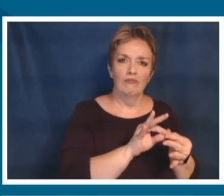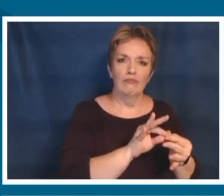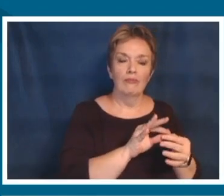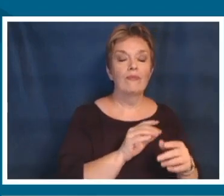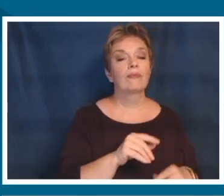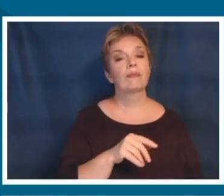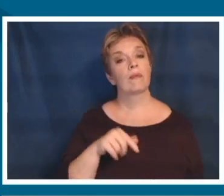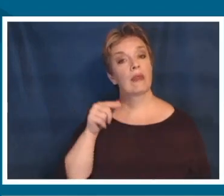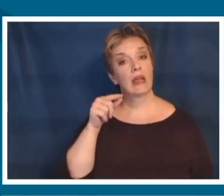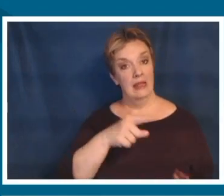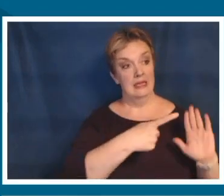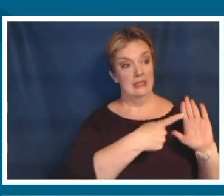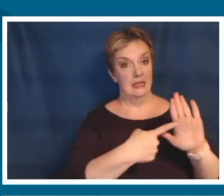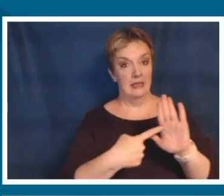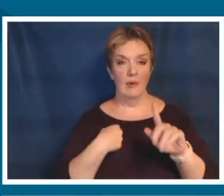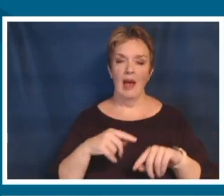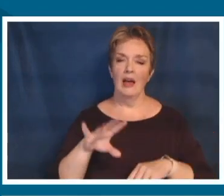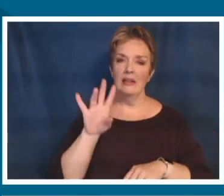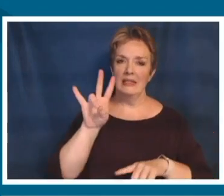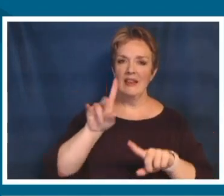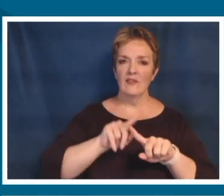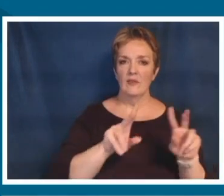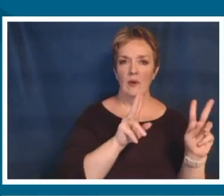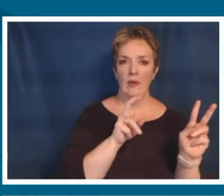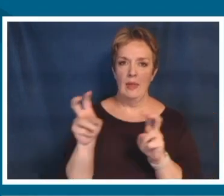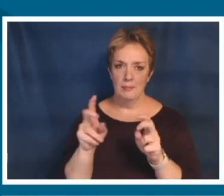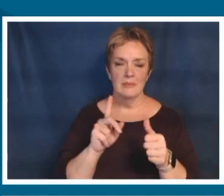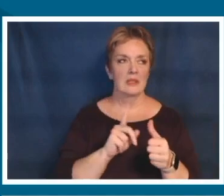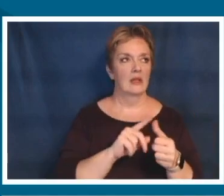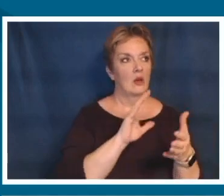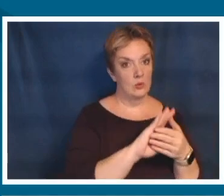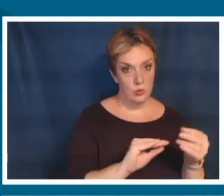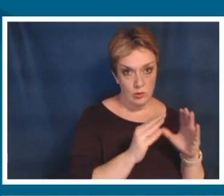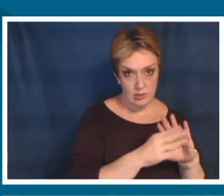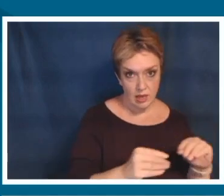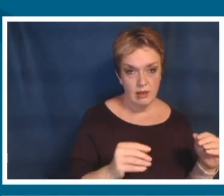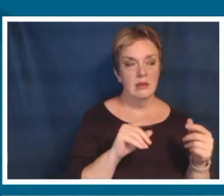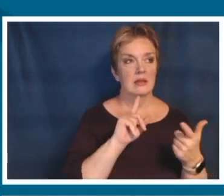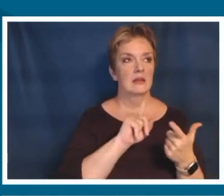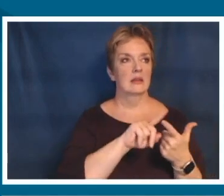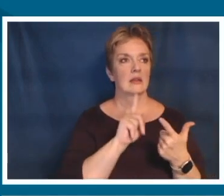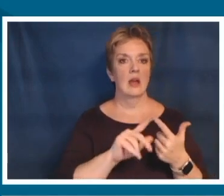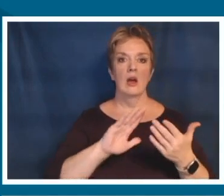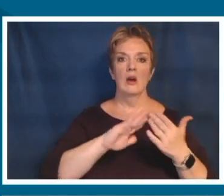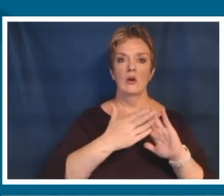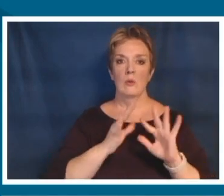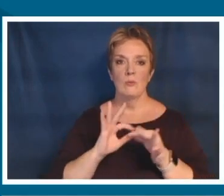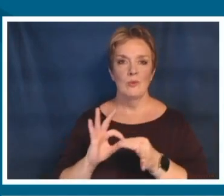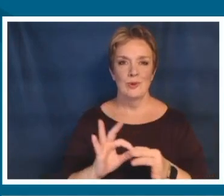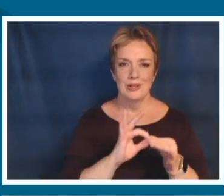storytelling um you had community you